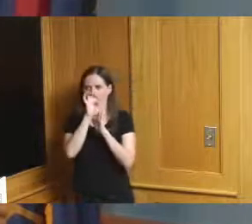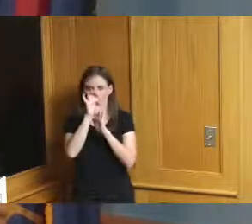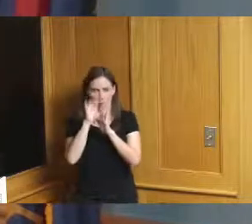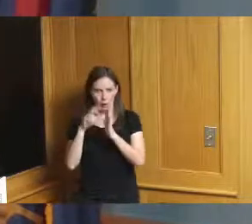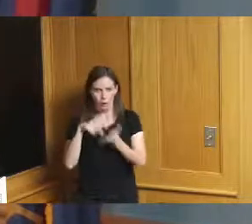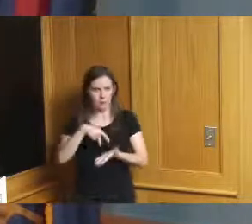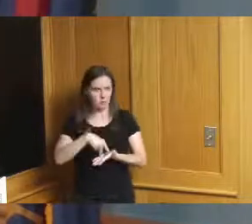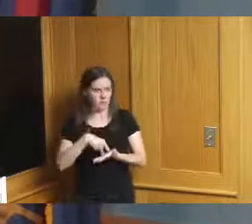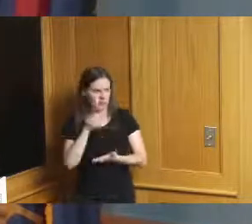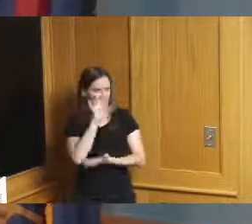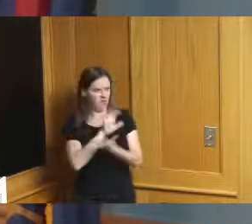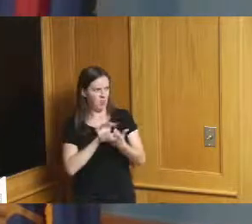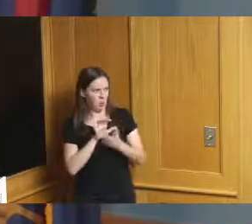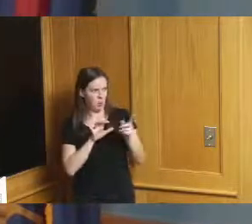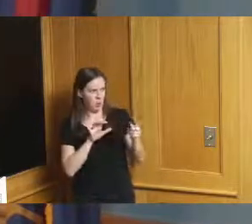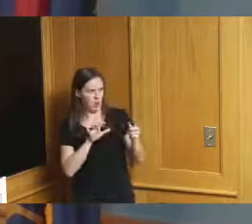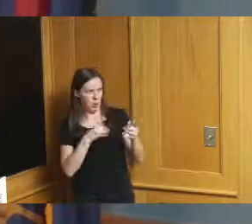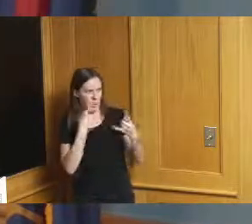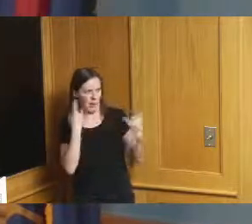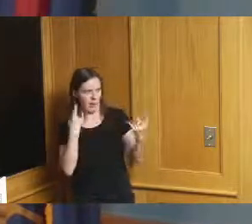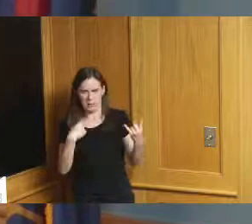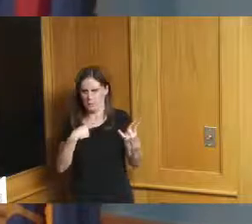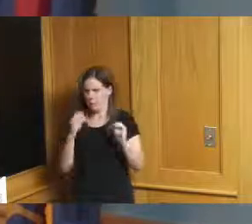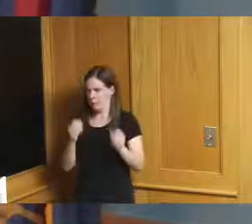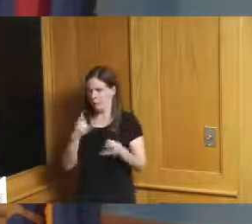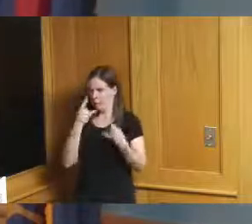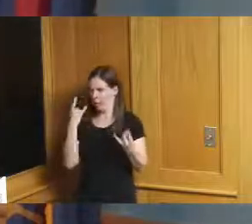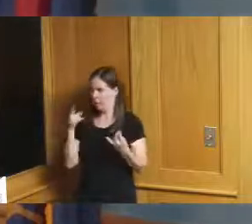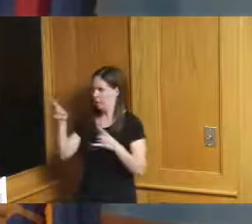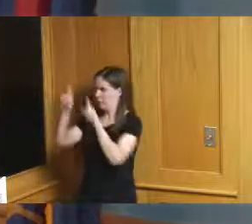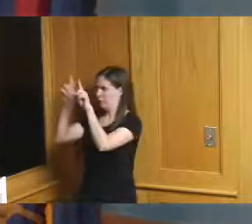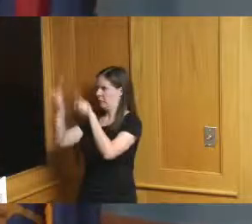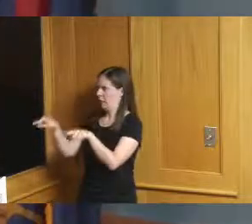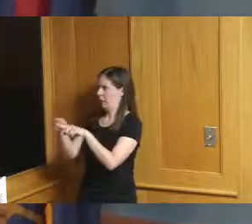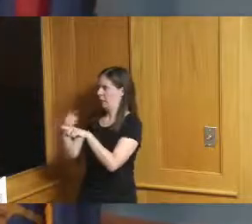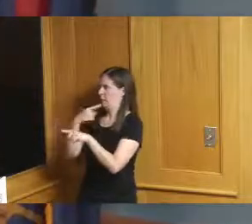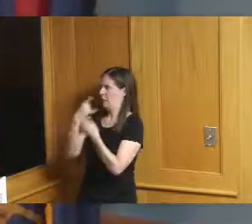then the sign says we want you to wear but staff is a little different thank you Greg